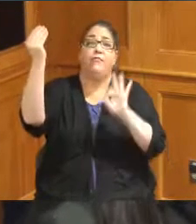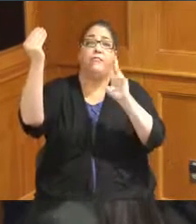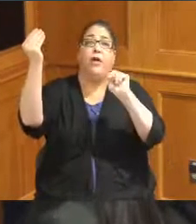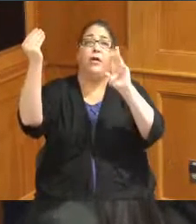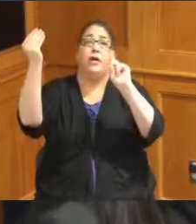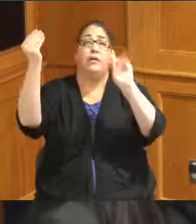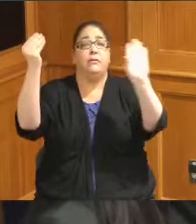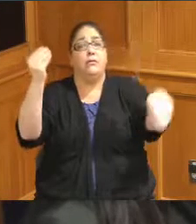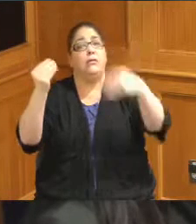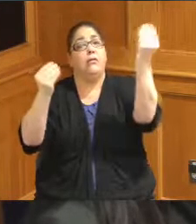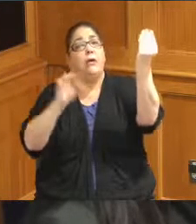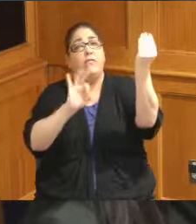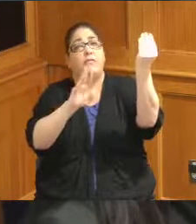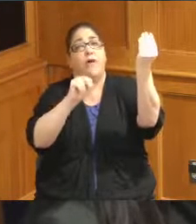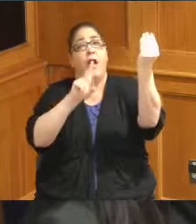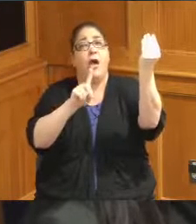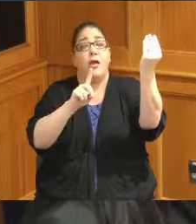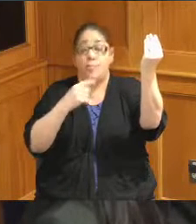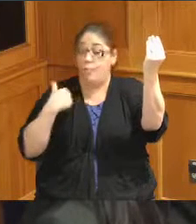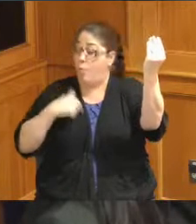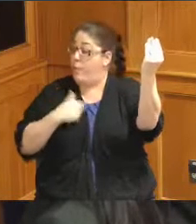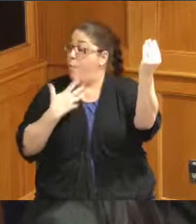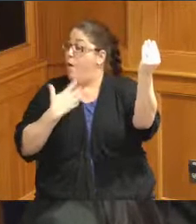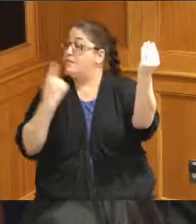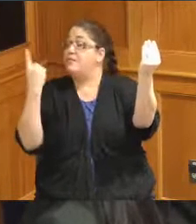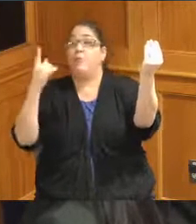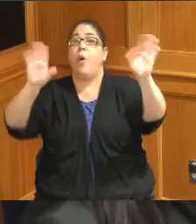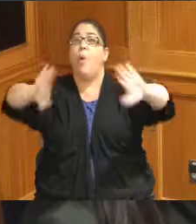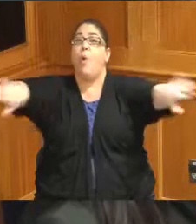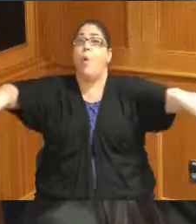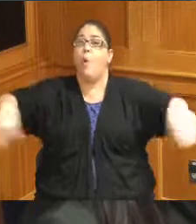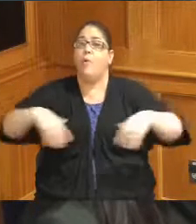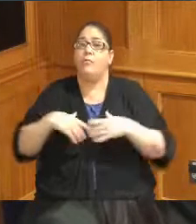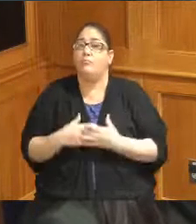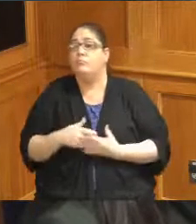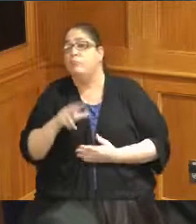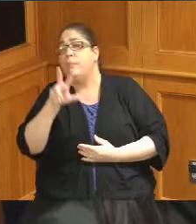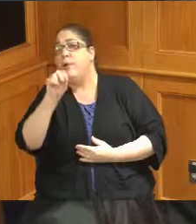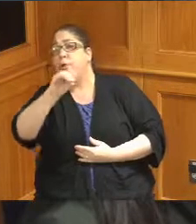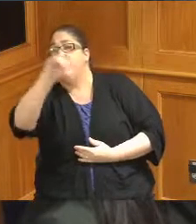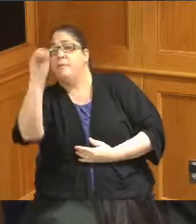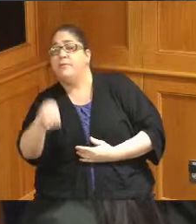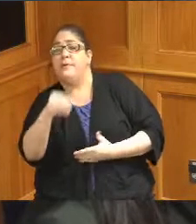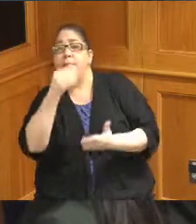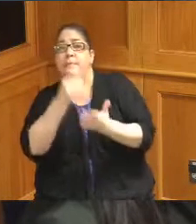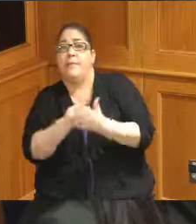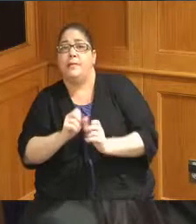start jumping up but then we want them we want to give the taxpayer a 30 tax break we say we can't